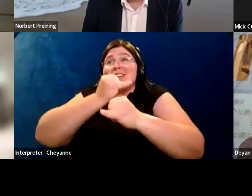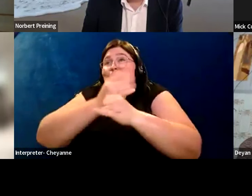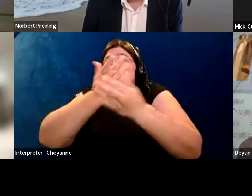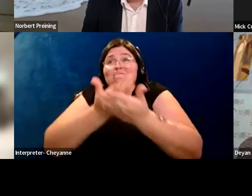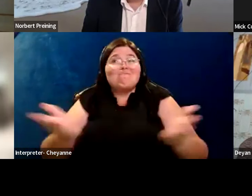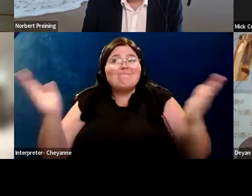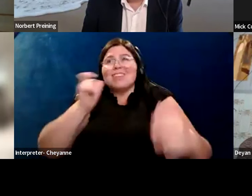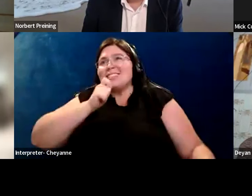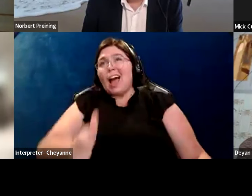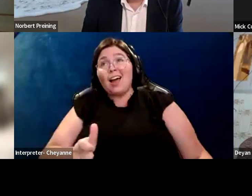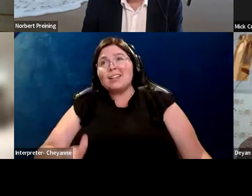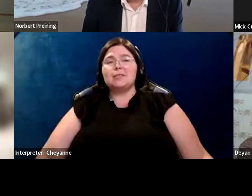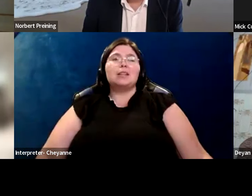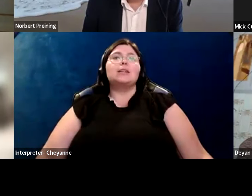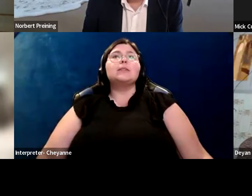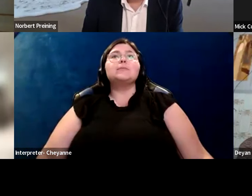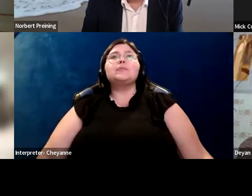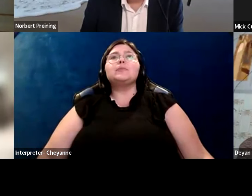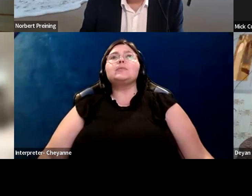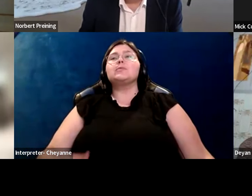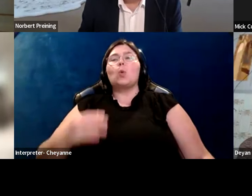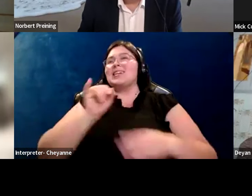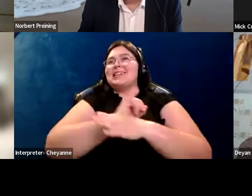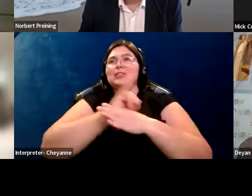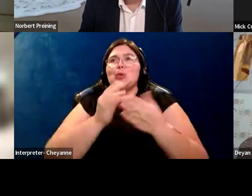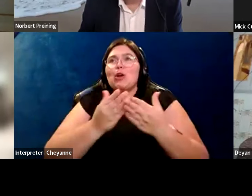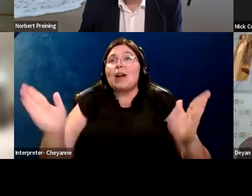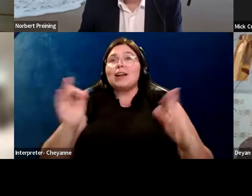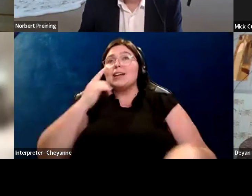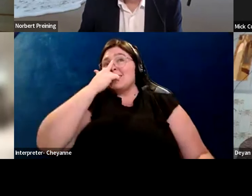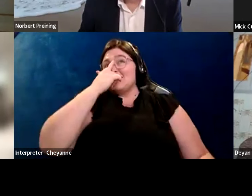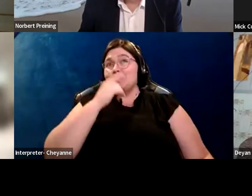It's amazing how many times I have calls, in my capacity